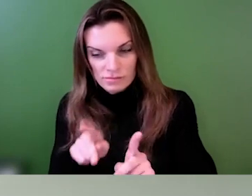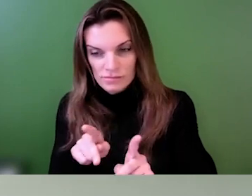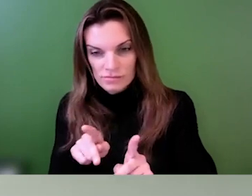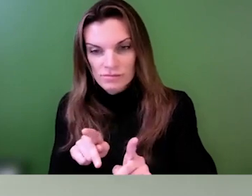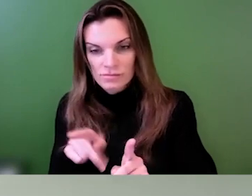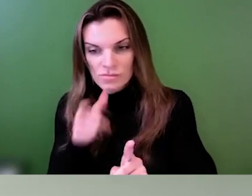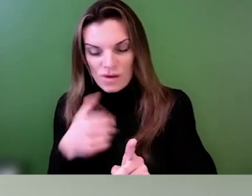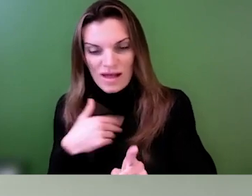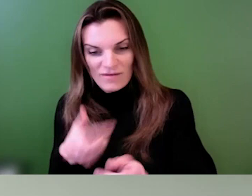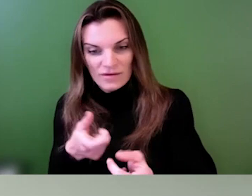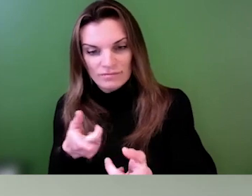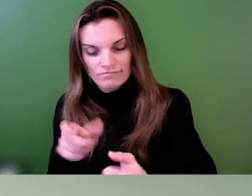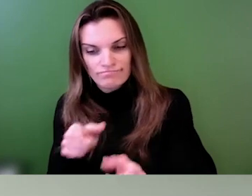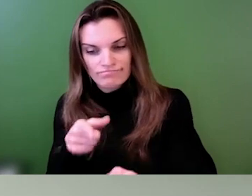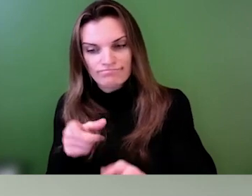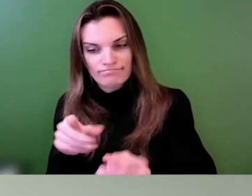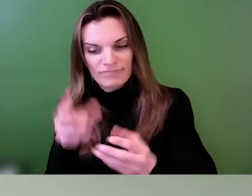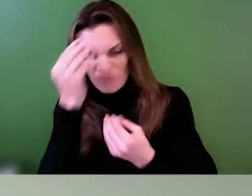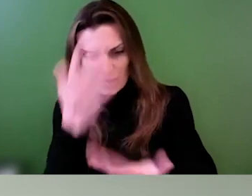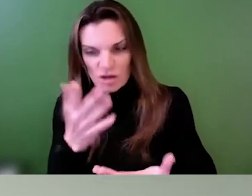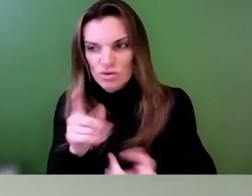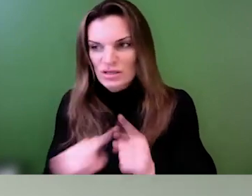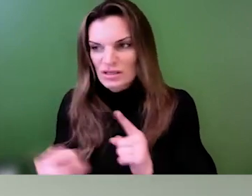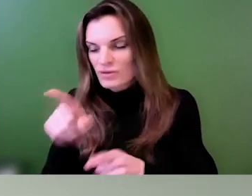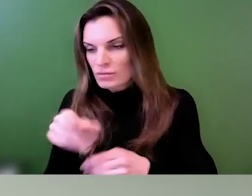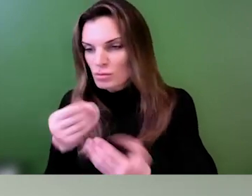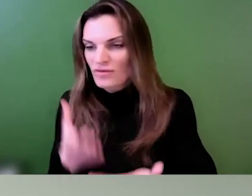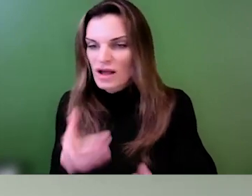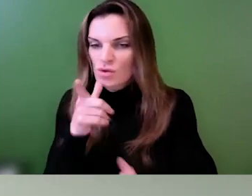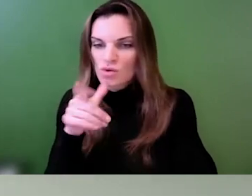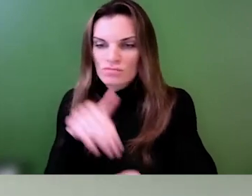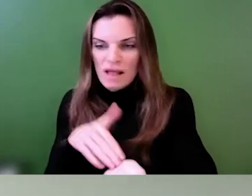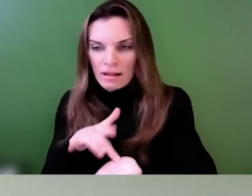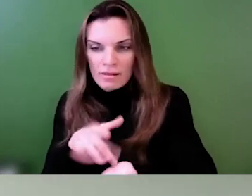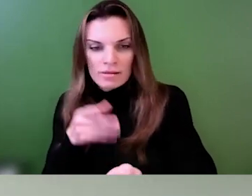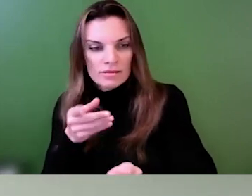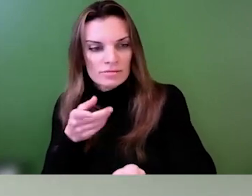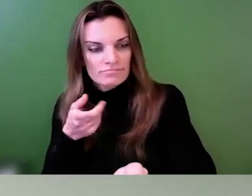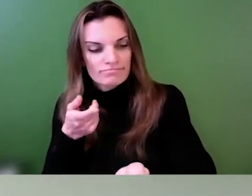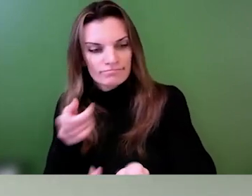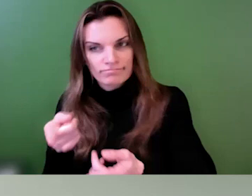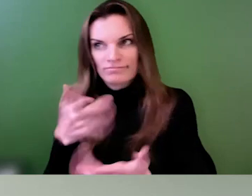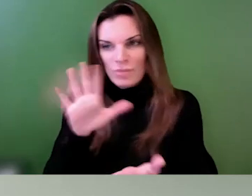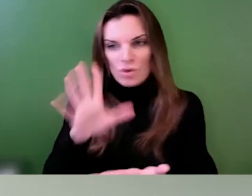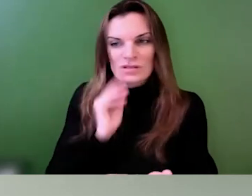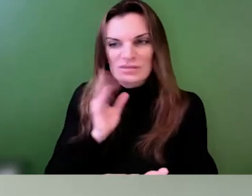different providers, submitted this. So it's not, you know, these are not vetted but just